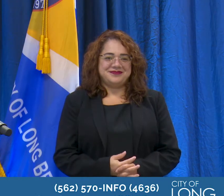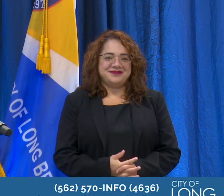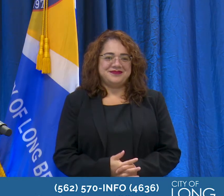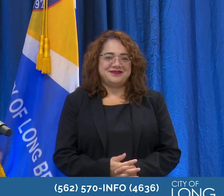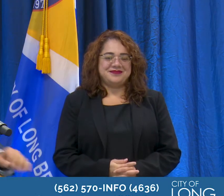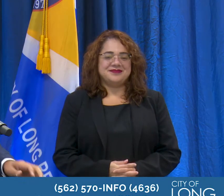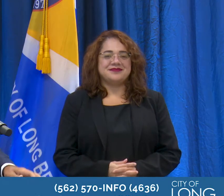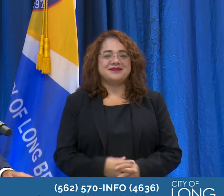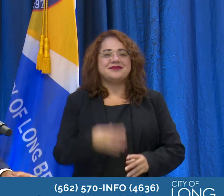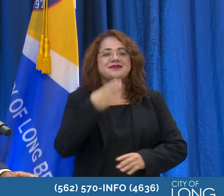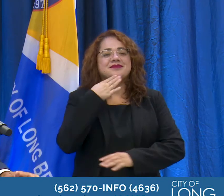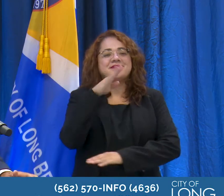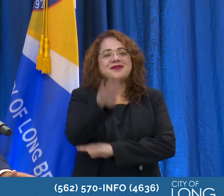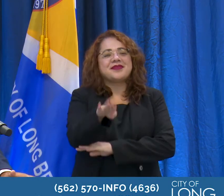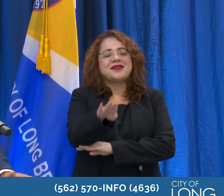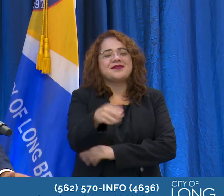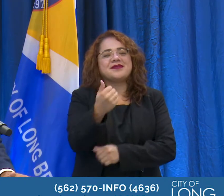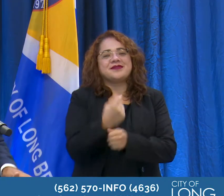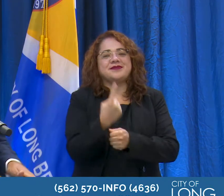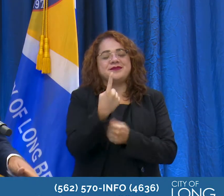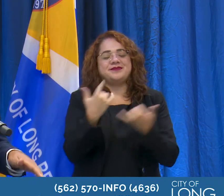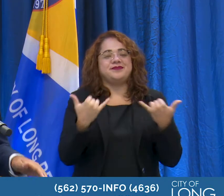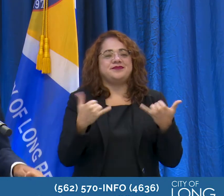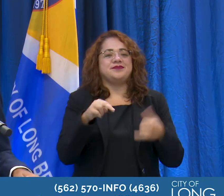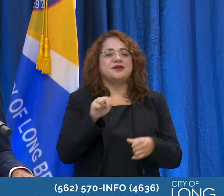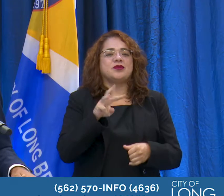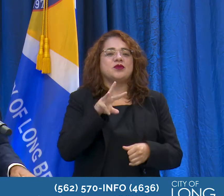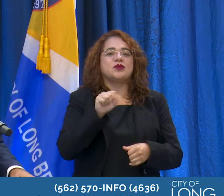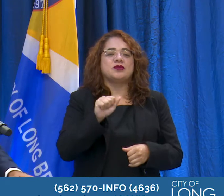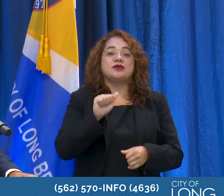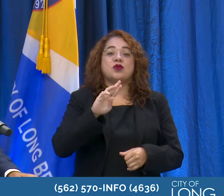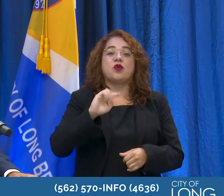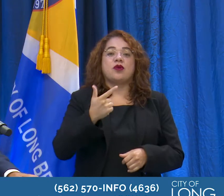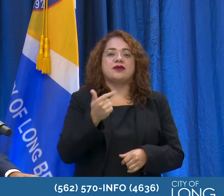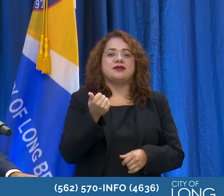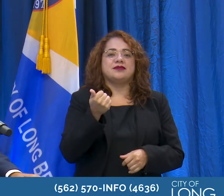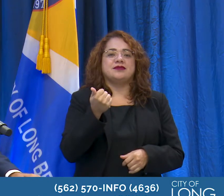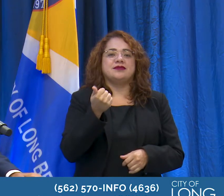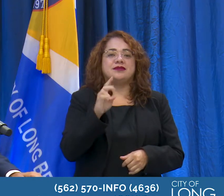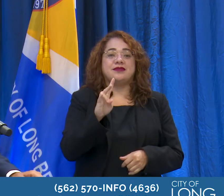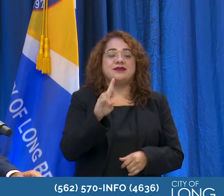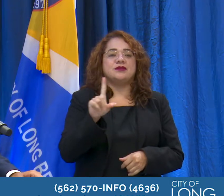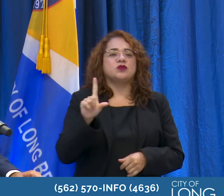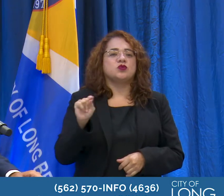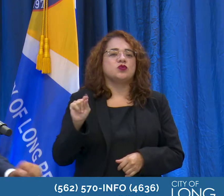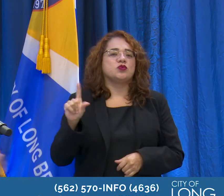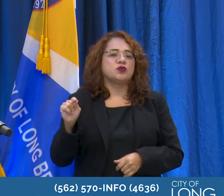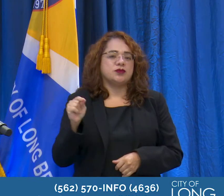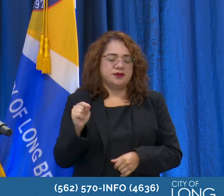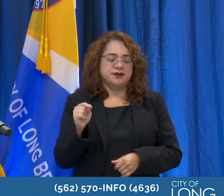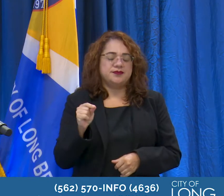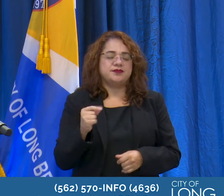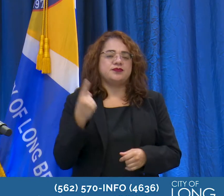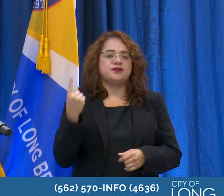Good afternoon, everyone. Today is our briefing for August 17, 2020 and as always, we'll have an update in